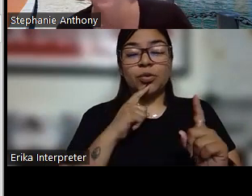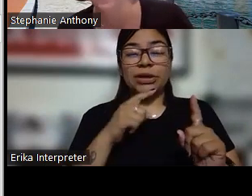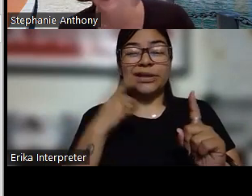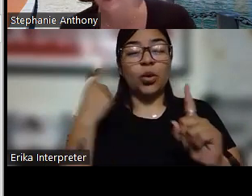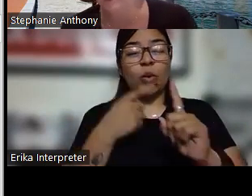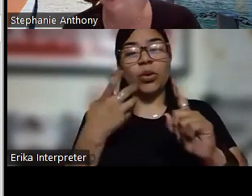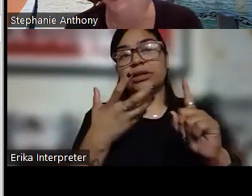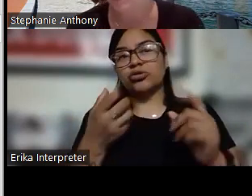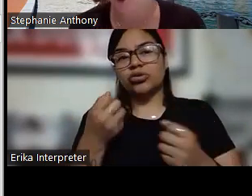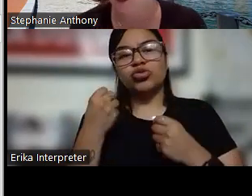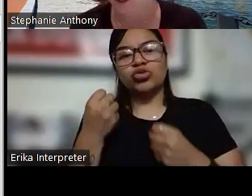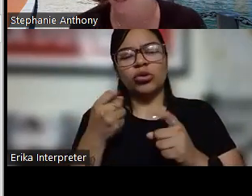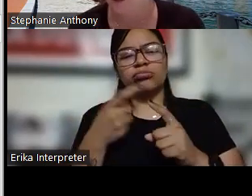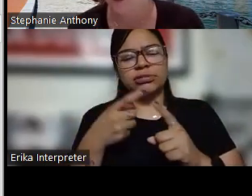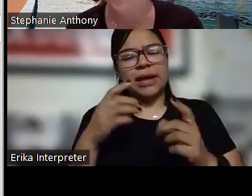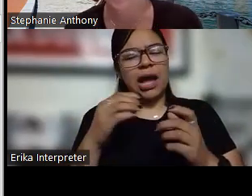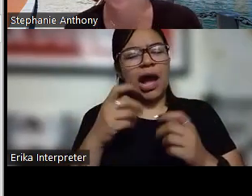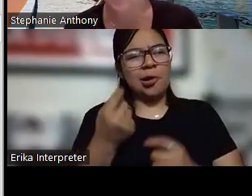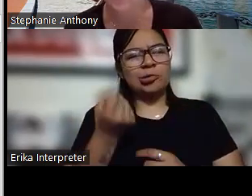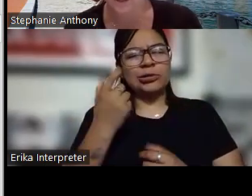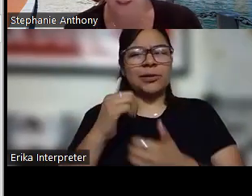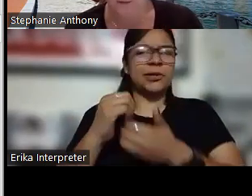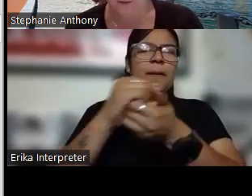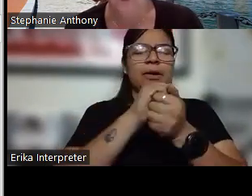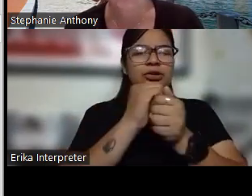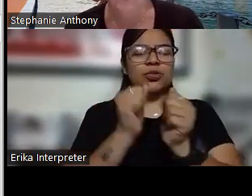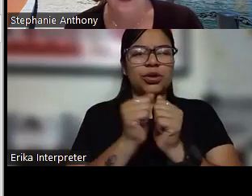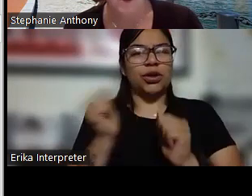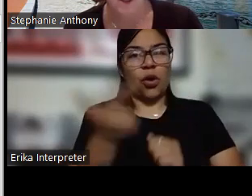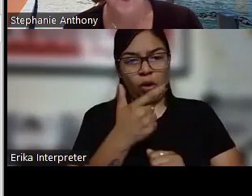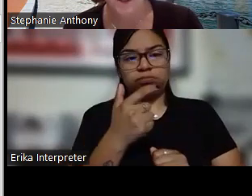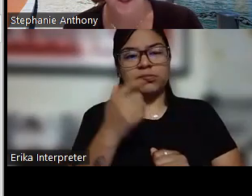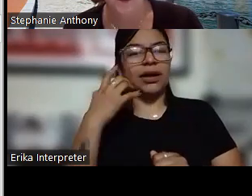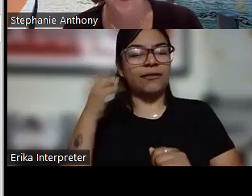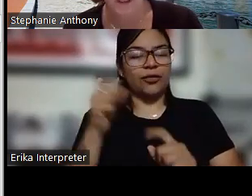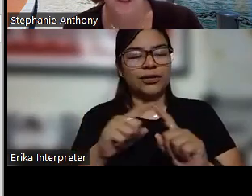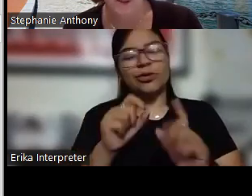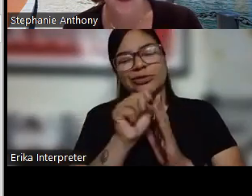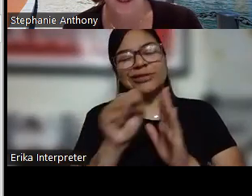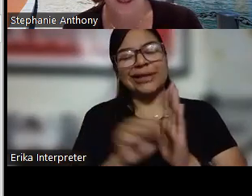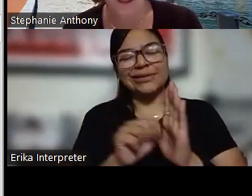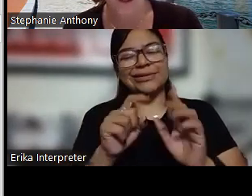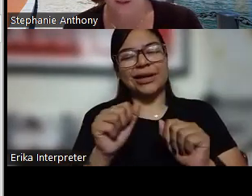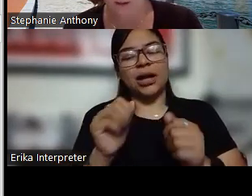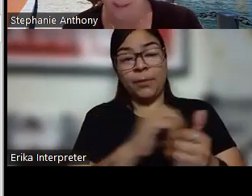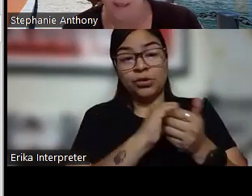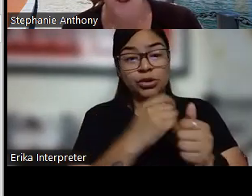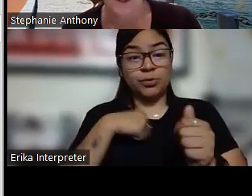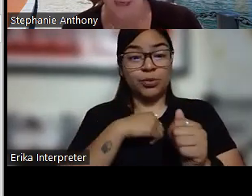sustain adrc Partnerships across the state with the outcomes of um achieving with the outcomes of